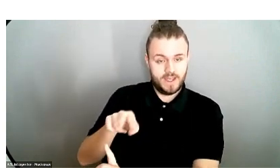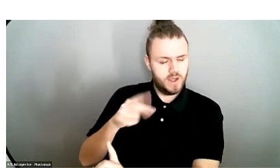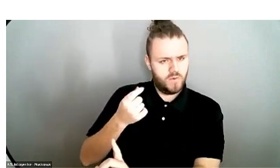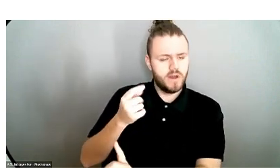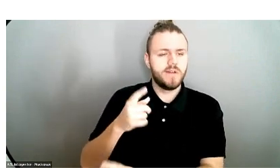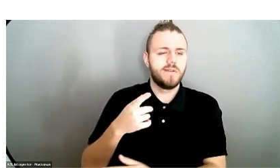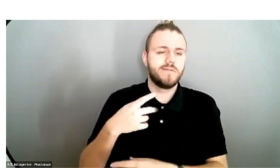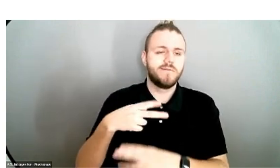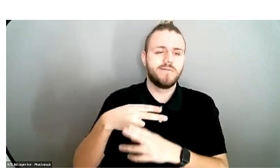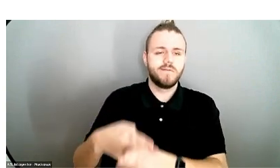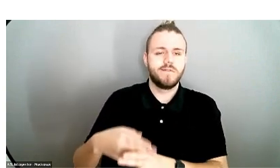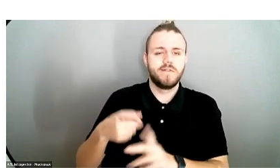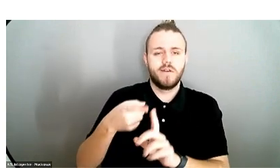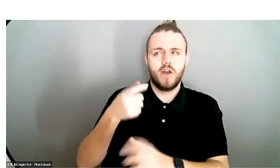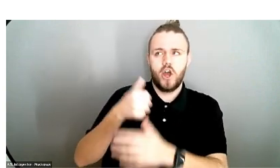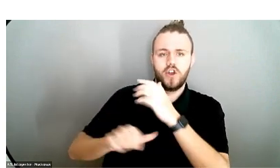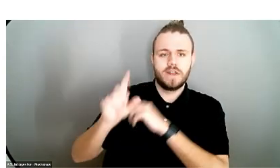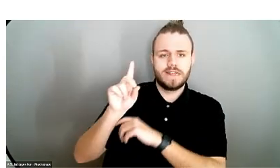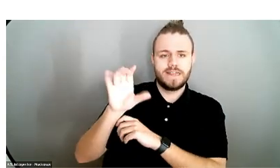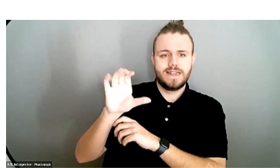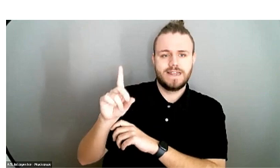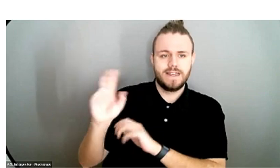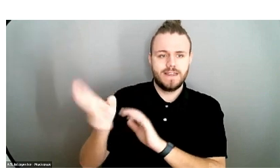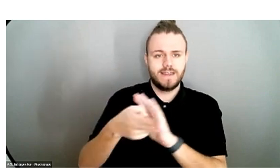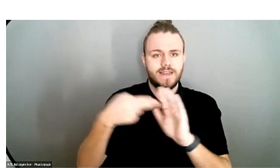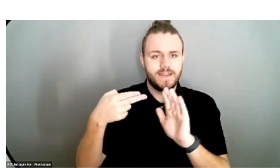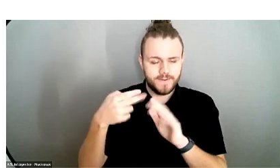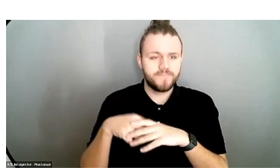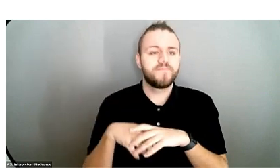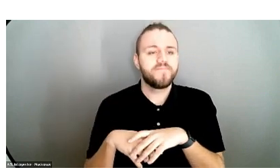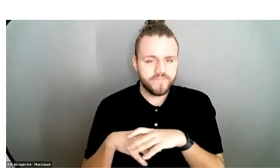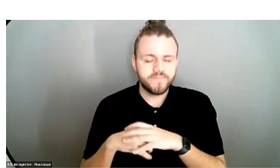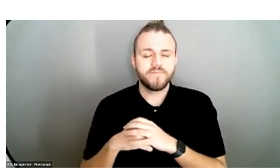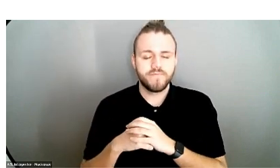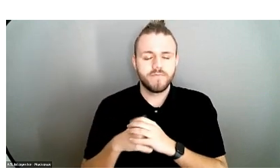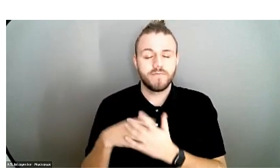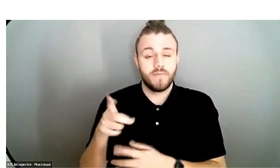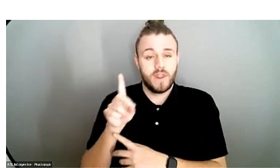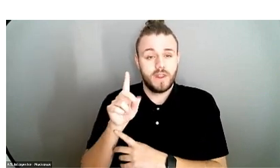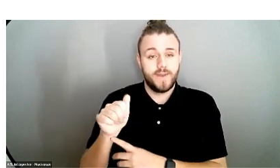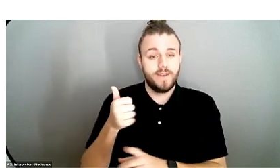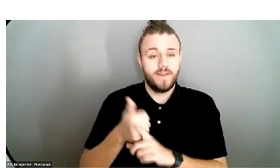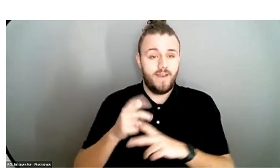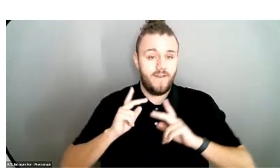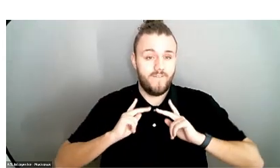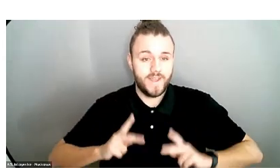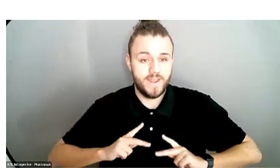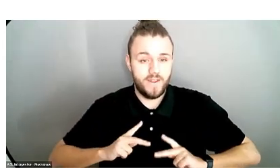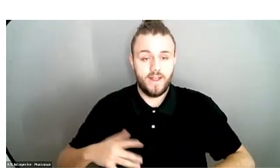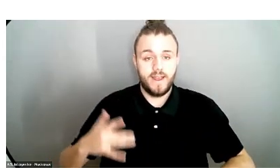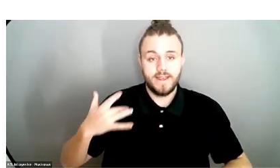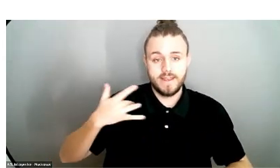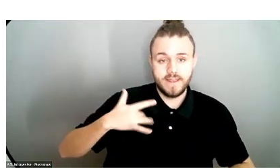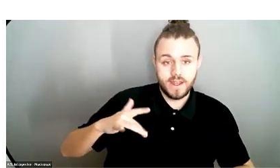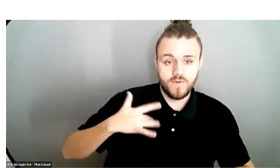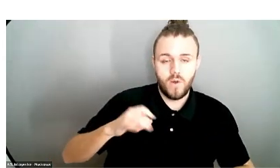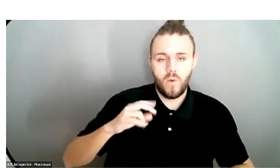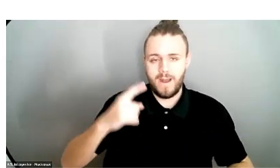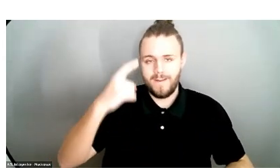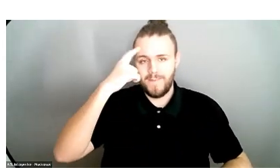the CDC and says that disability is a physical, sensory, or a mental impairment that limits